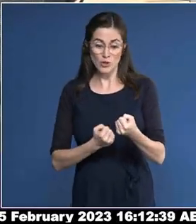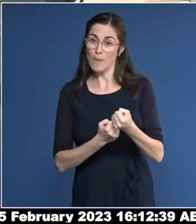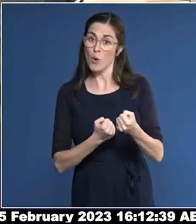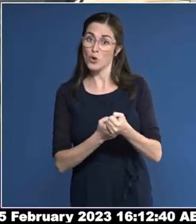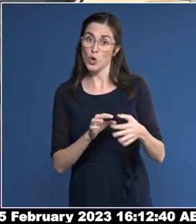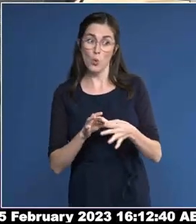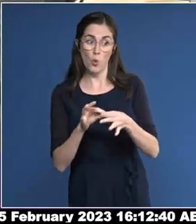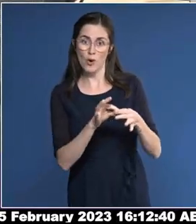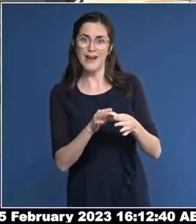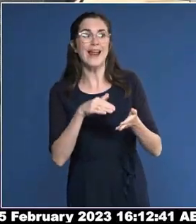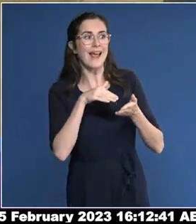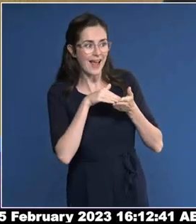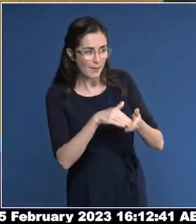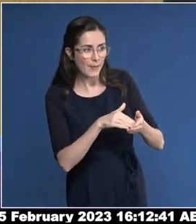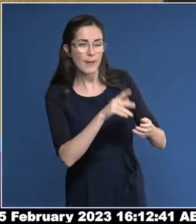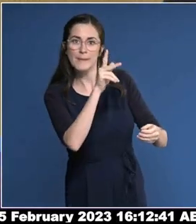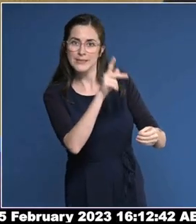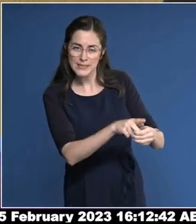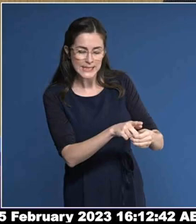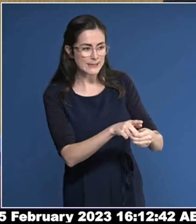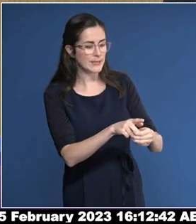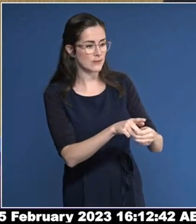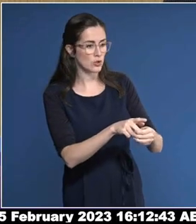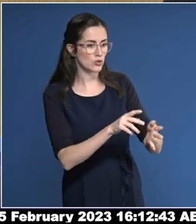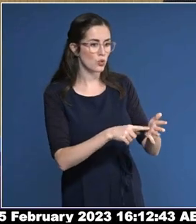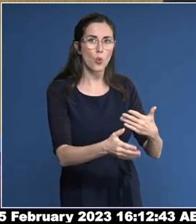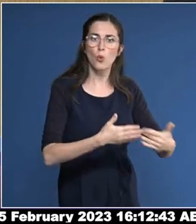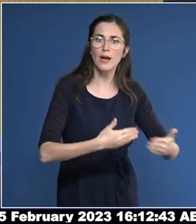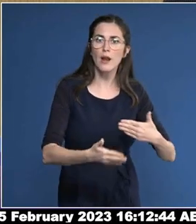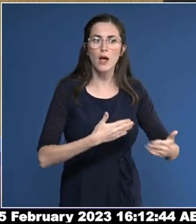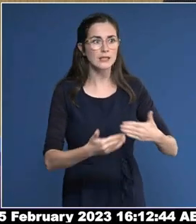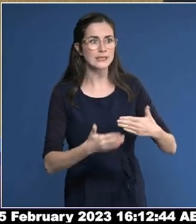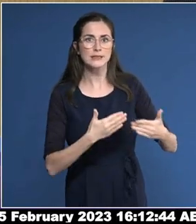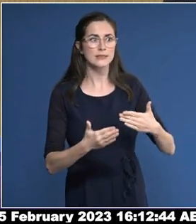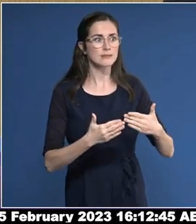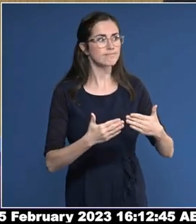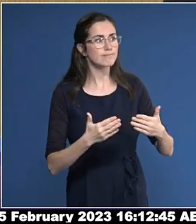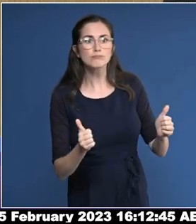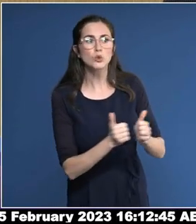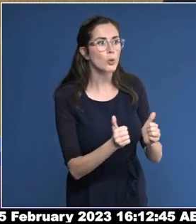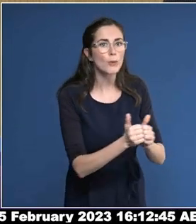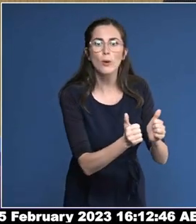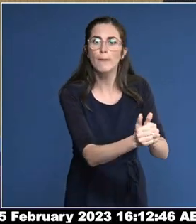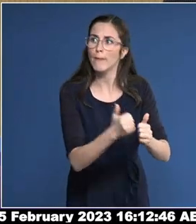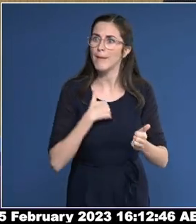support a participant to be informed consumers and to understand and unpack their